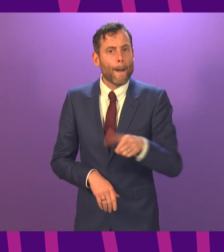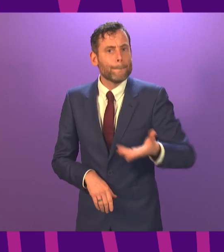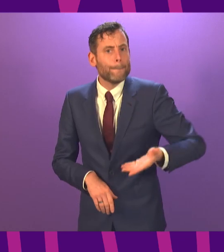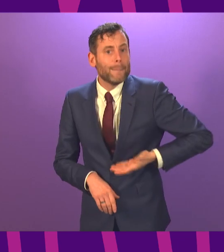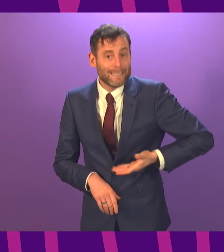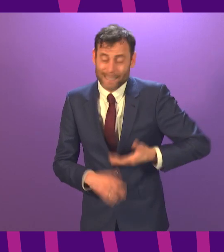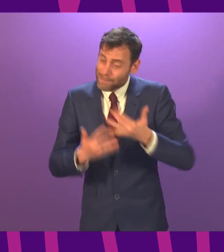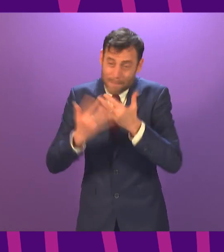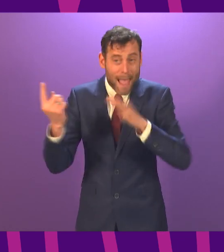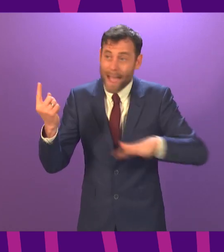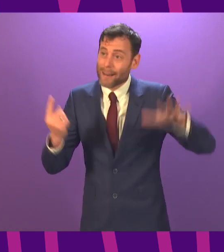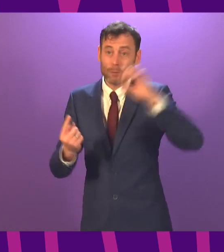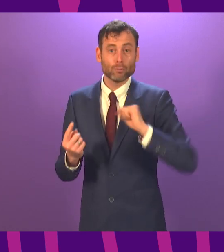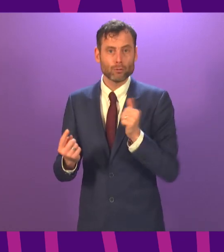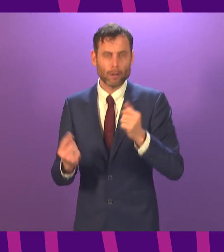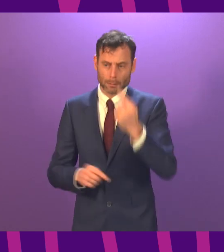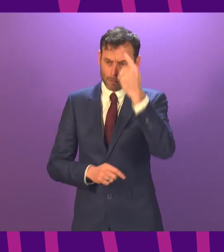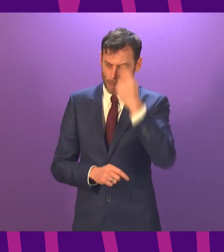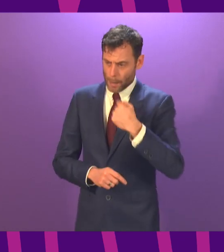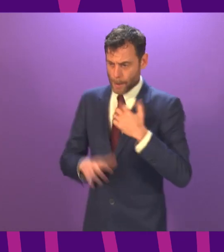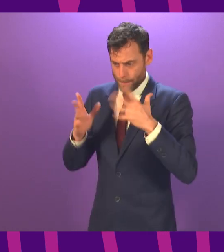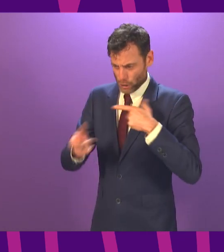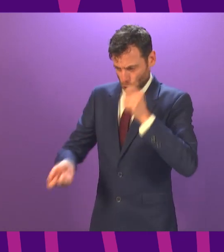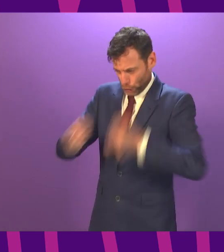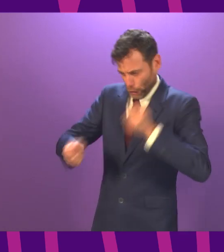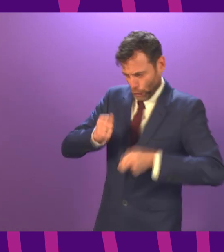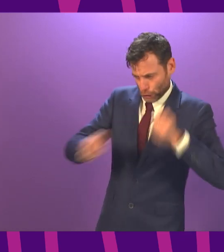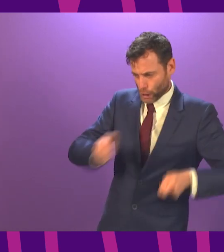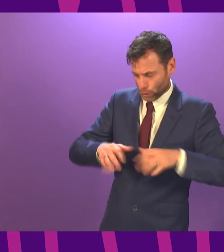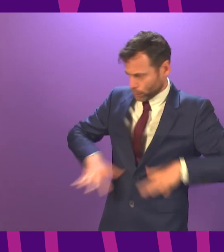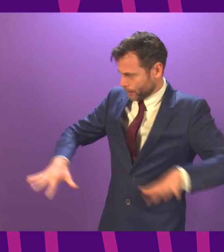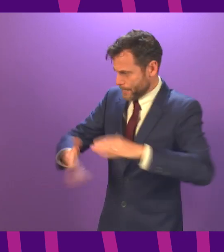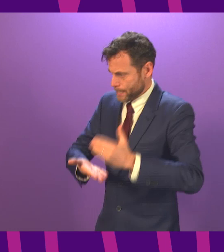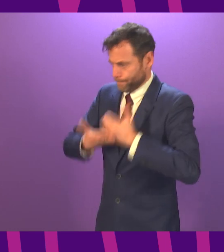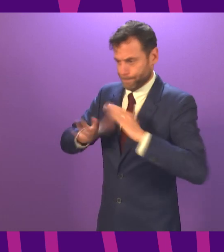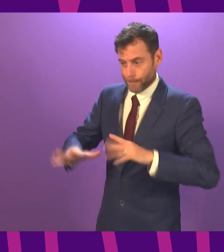no reserves left. How long will it take for the schemes that the Scottish Government has